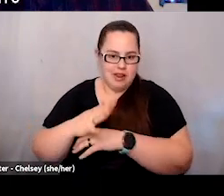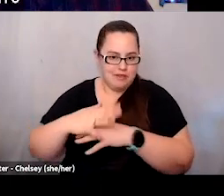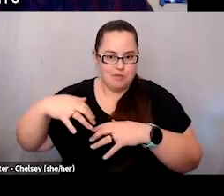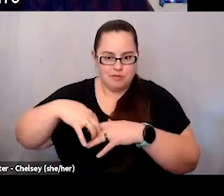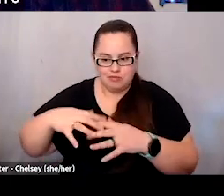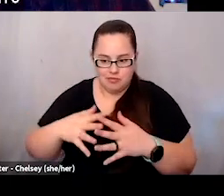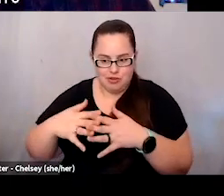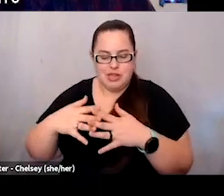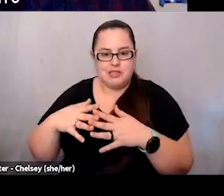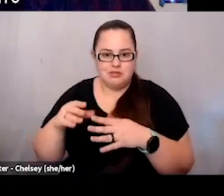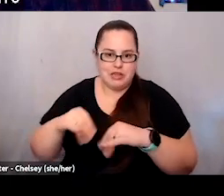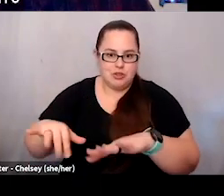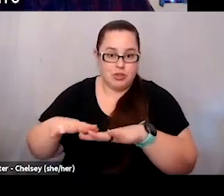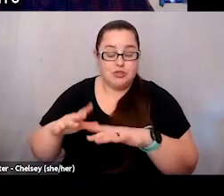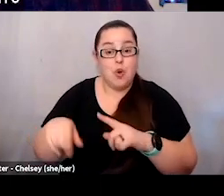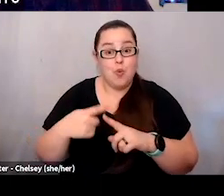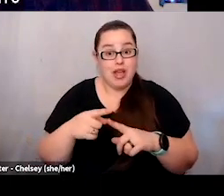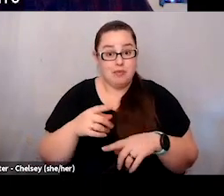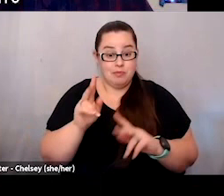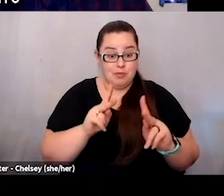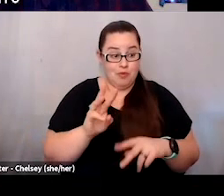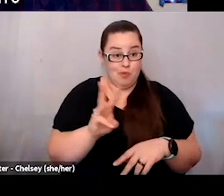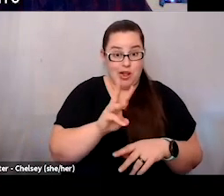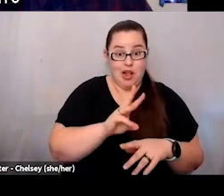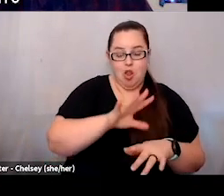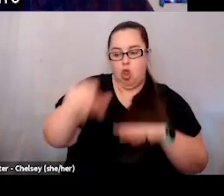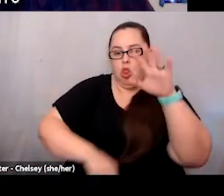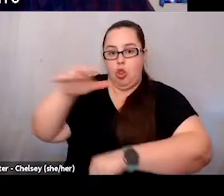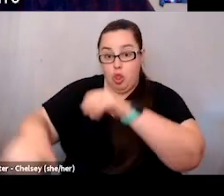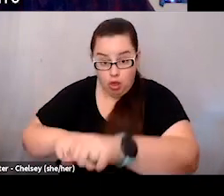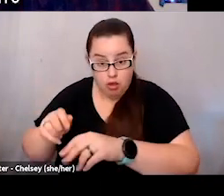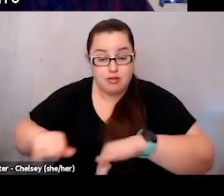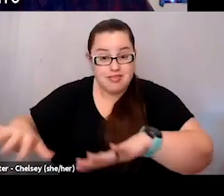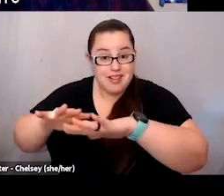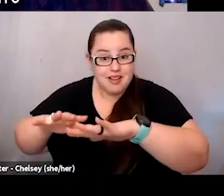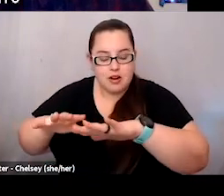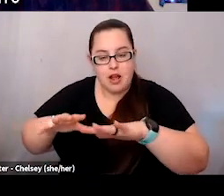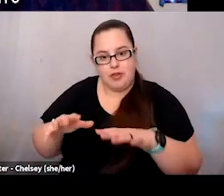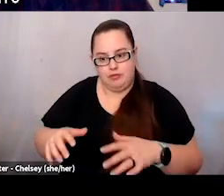basically stealing Native American land and occupying native territories, indigenous